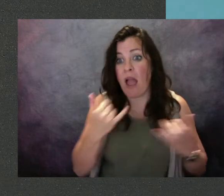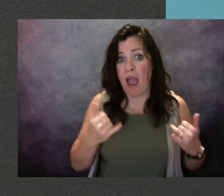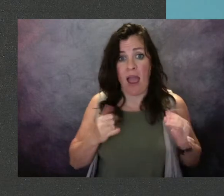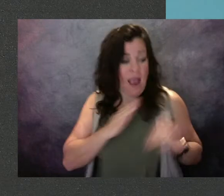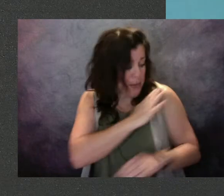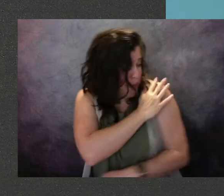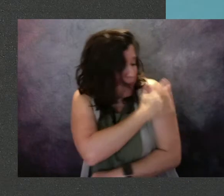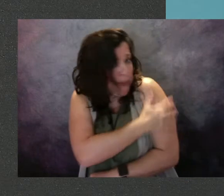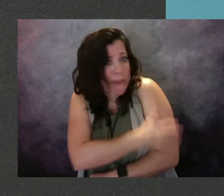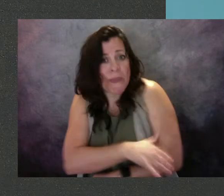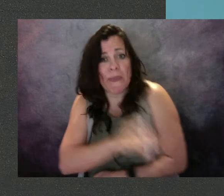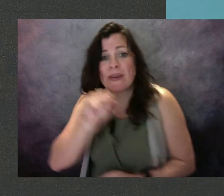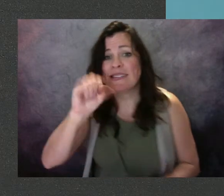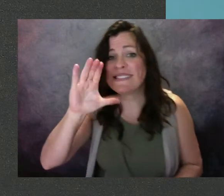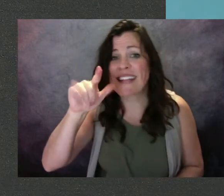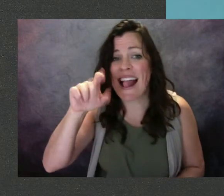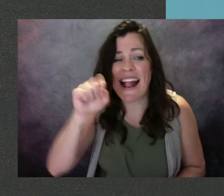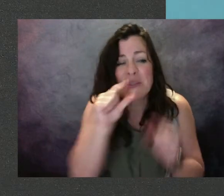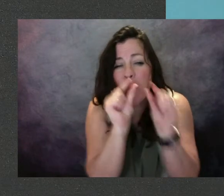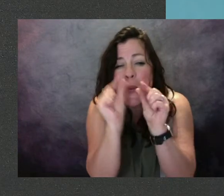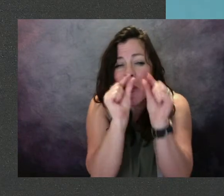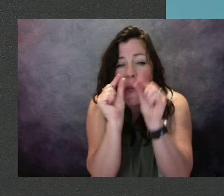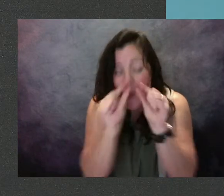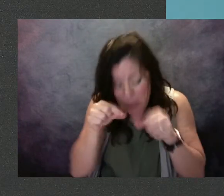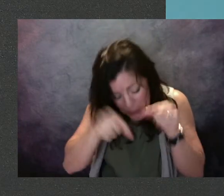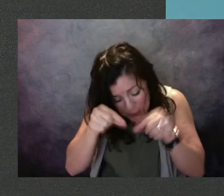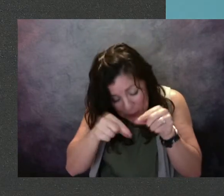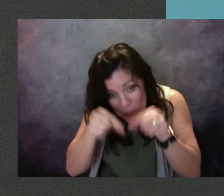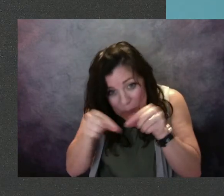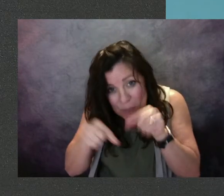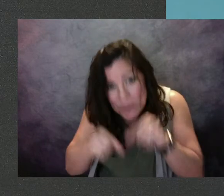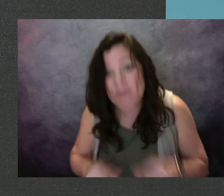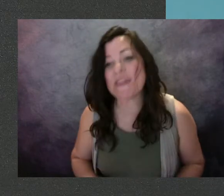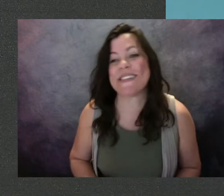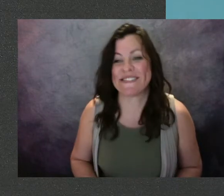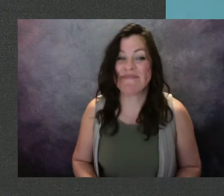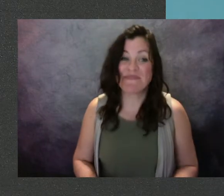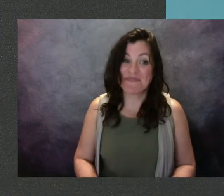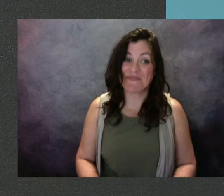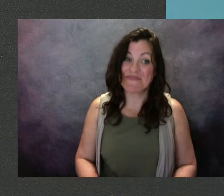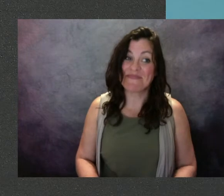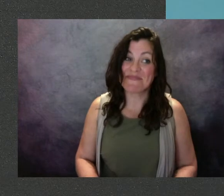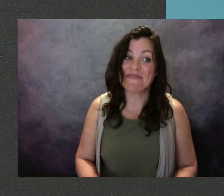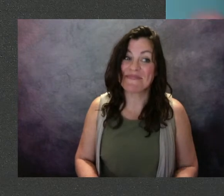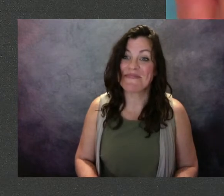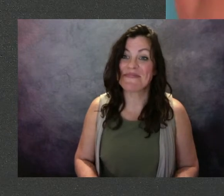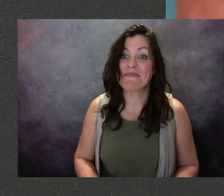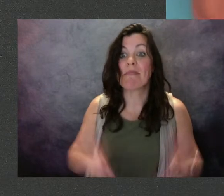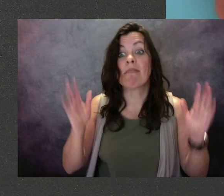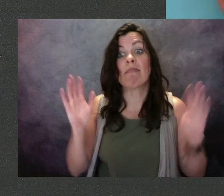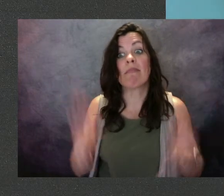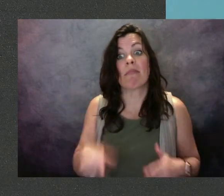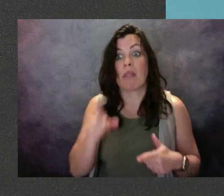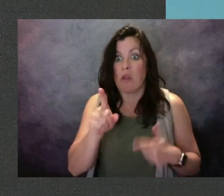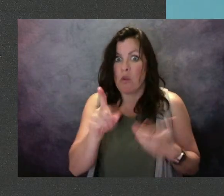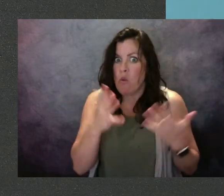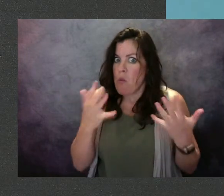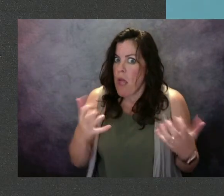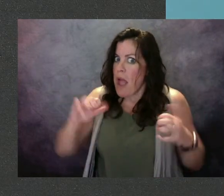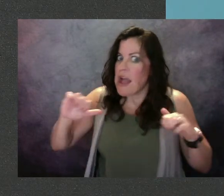for different color scales. So you could fill one in that way too. And then if you really wanna challenge yourself,